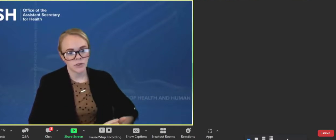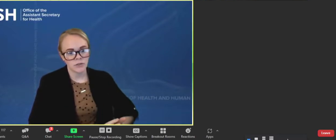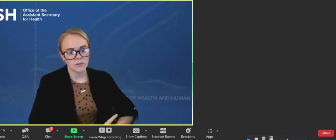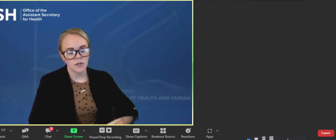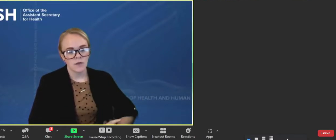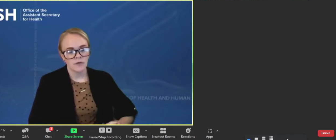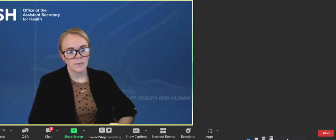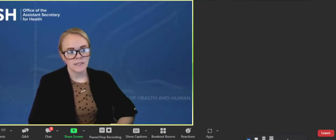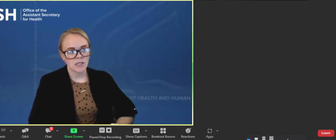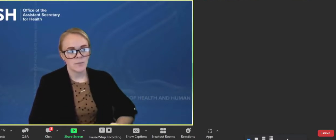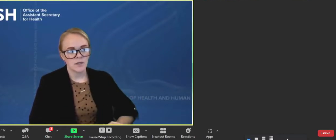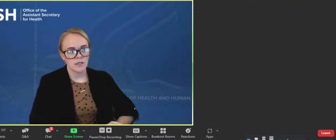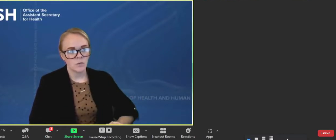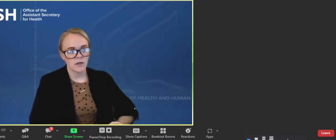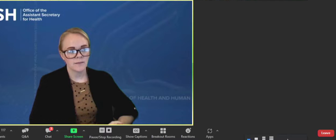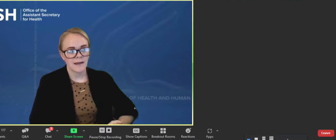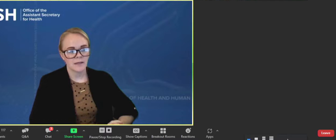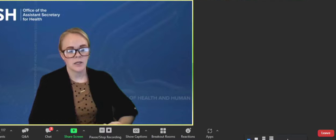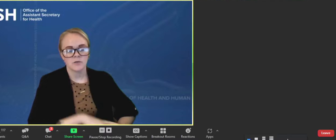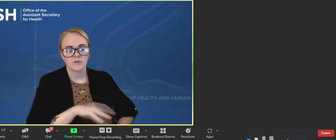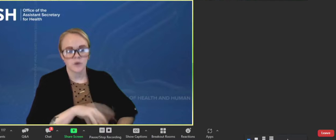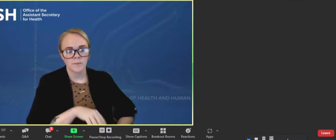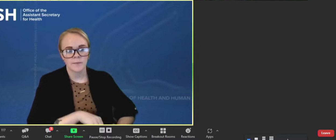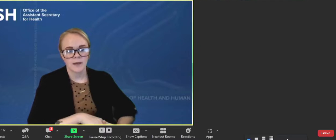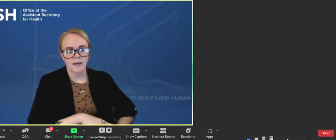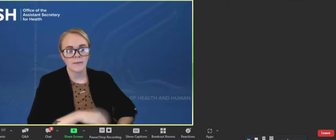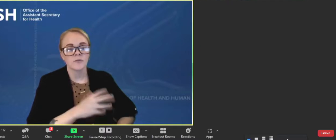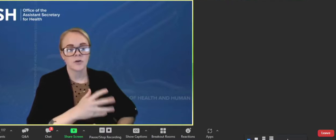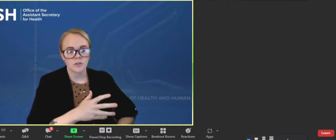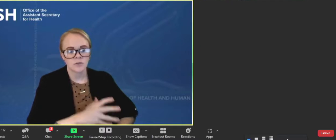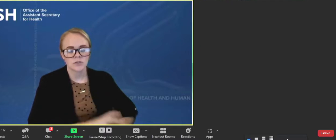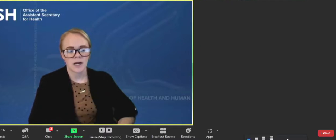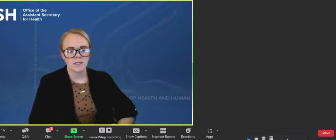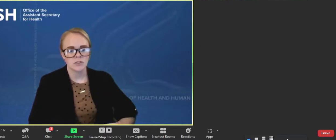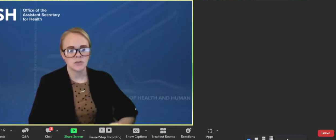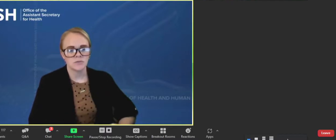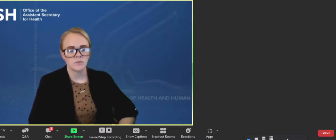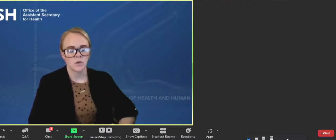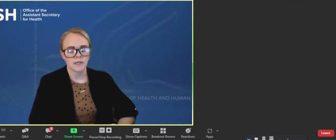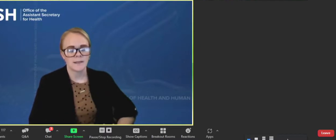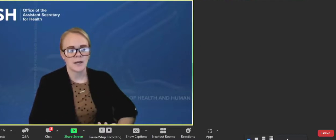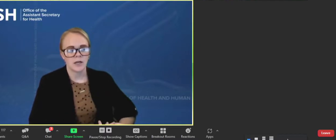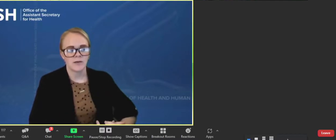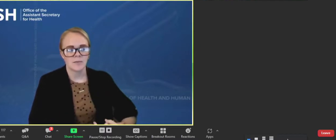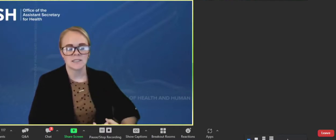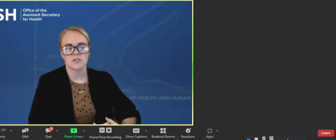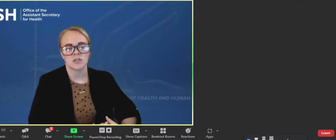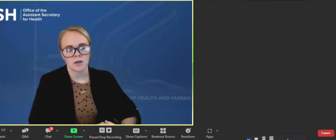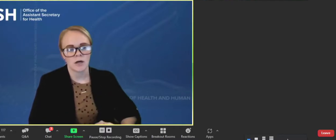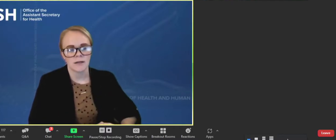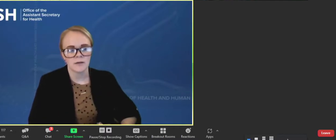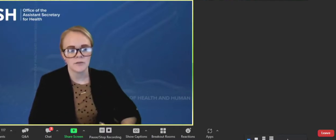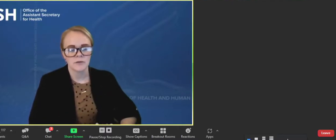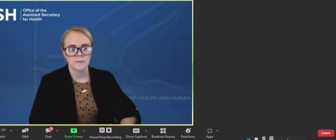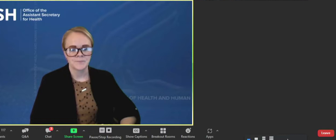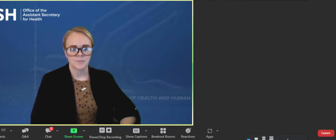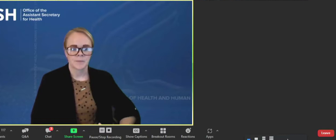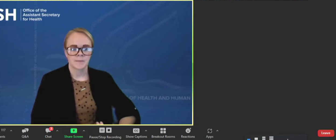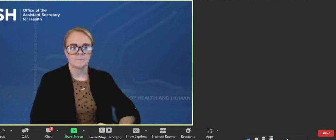learned from this community work that could inform other folks who are trying to do work in the area of hypertension and heart health?